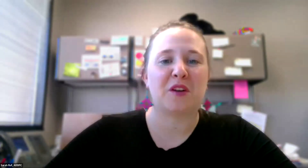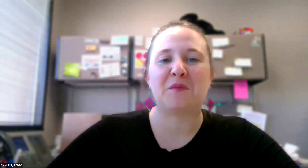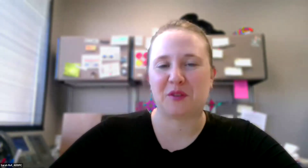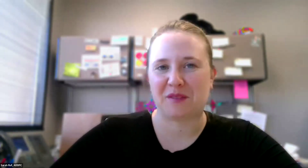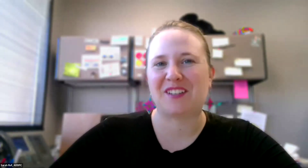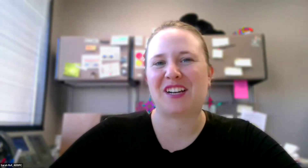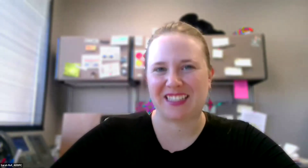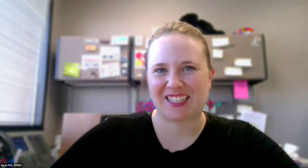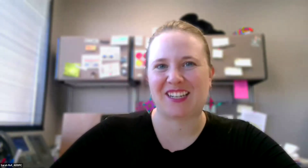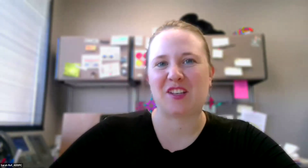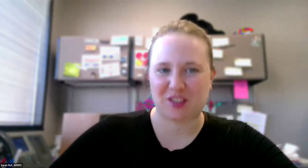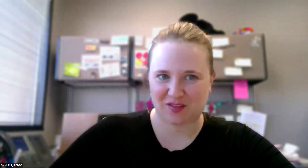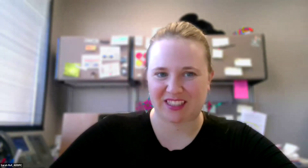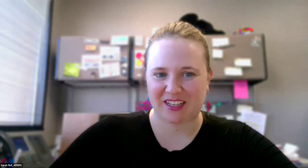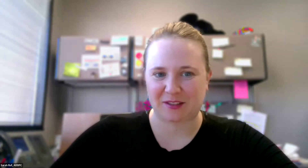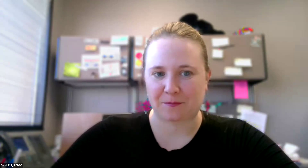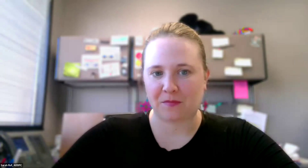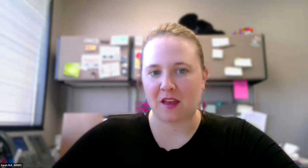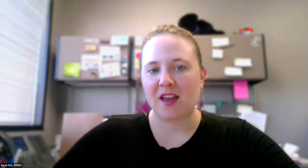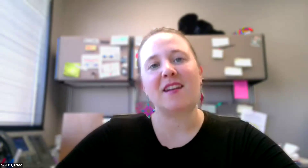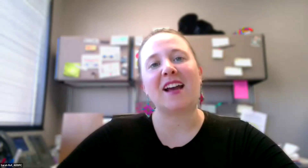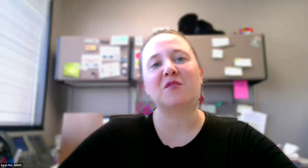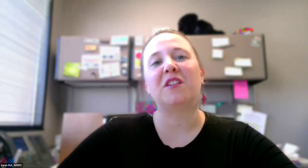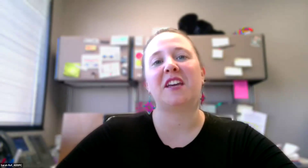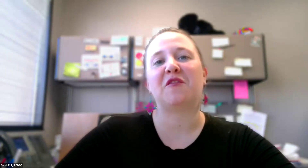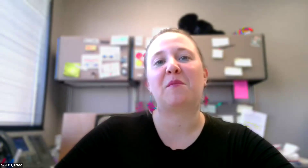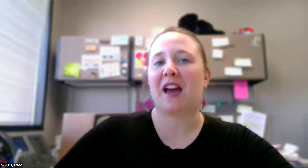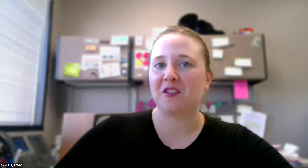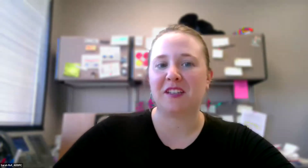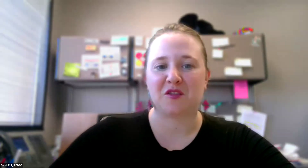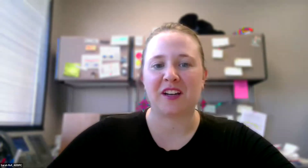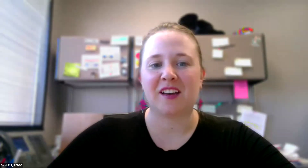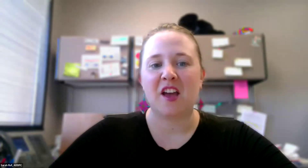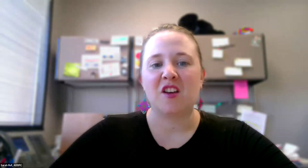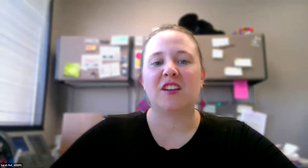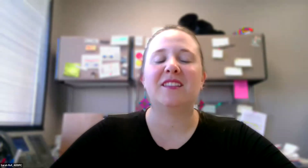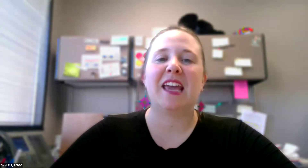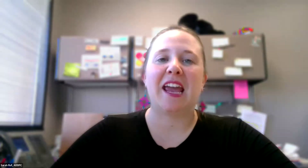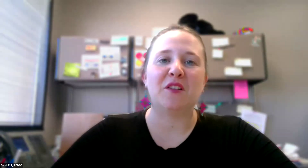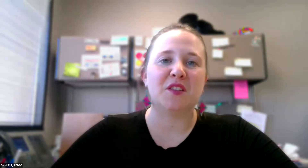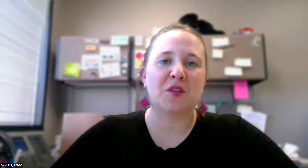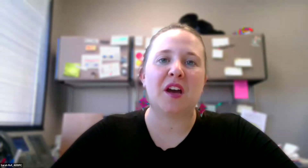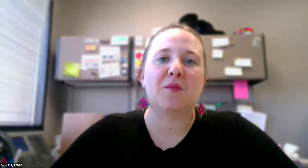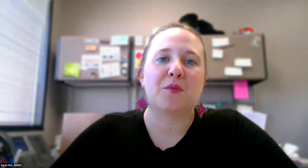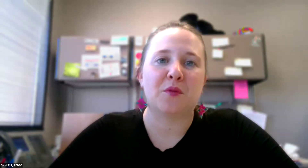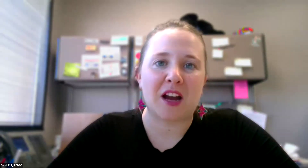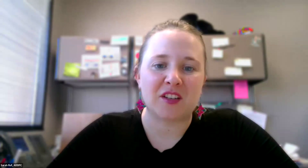PREEMPLOYMENT TRANSITION SERVICES. NEXT WE WILL HEAR FROM HEATHER BEAT RICK. SHE IS THE ARIZONA